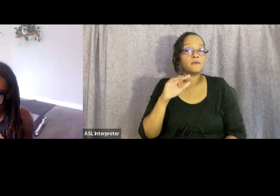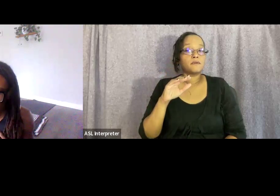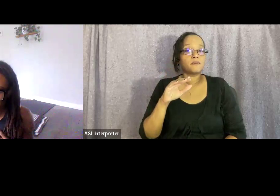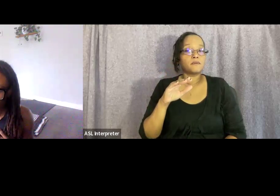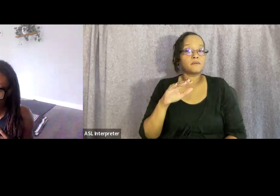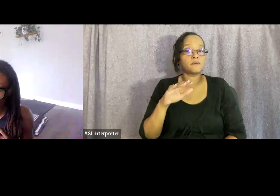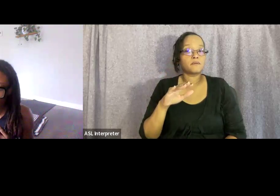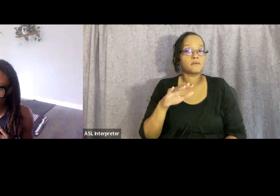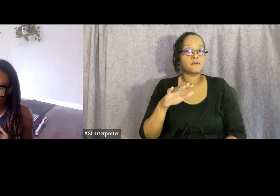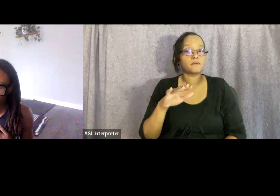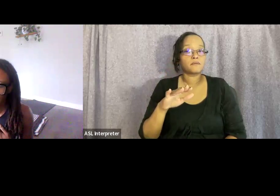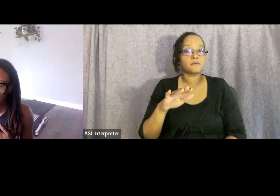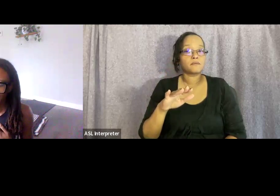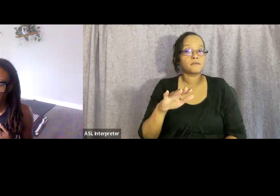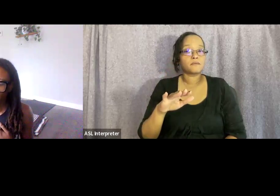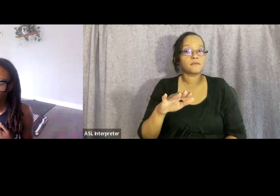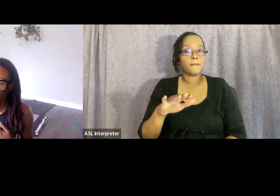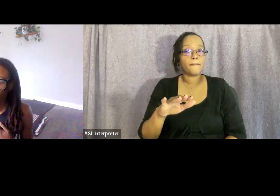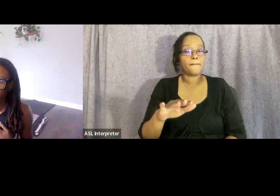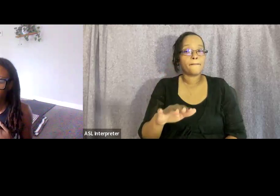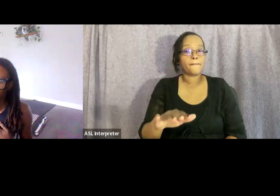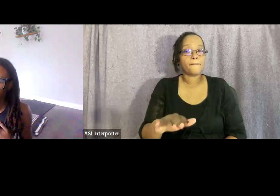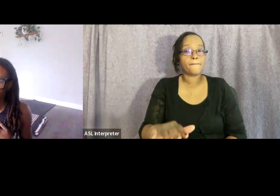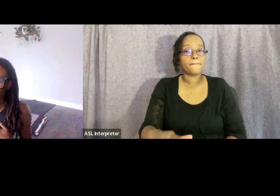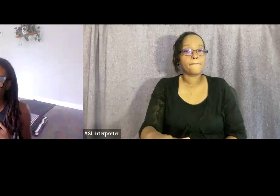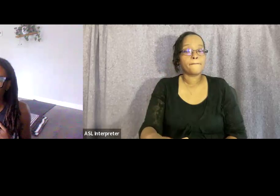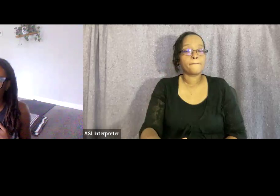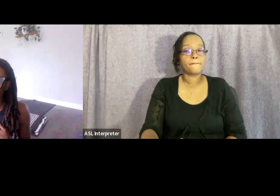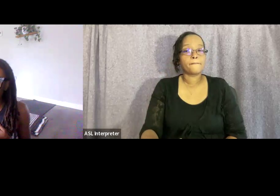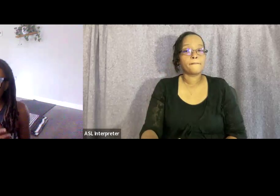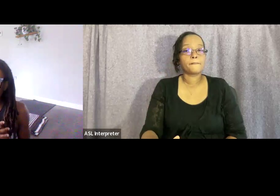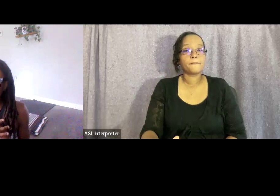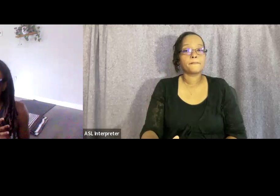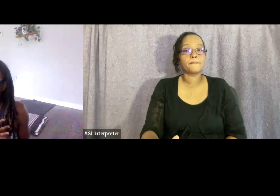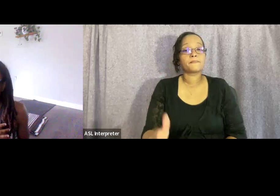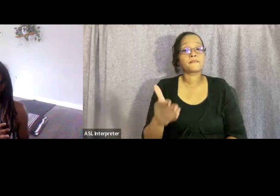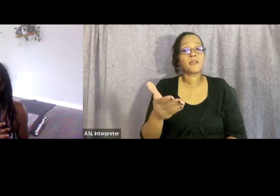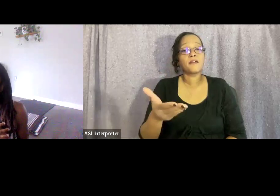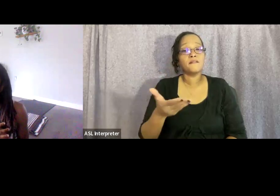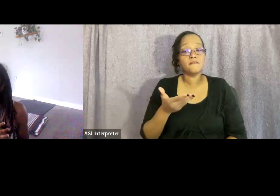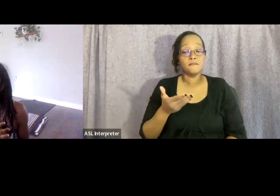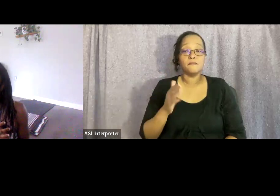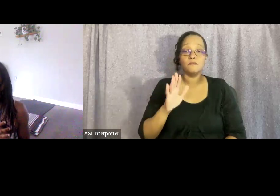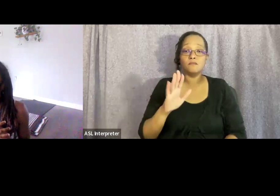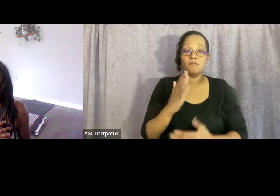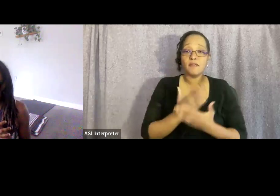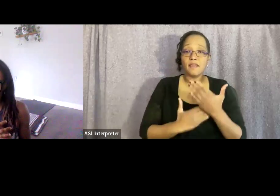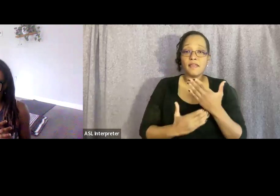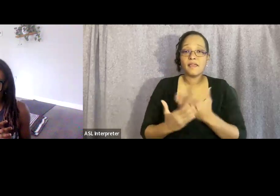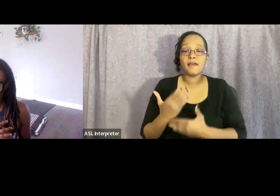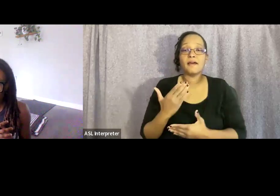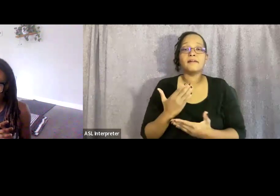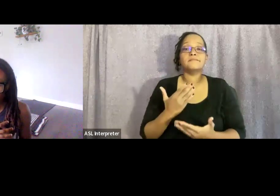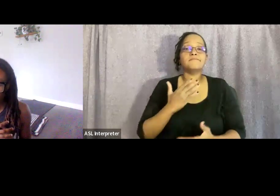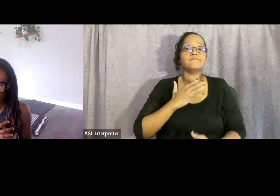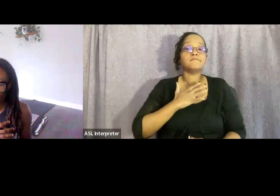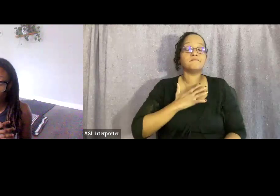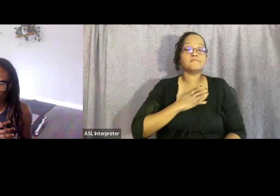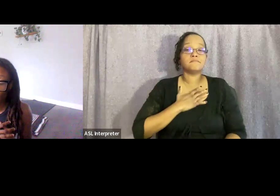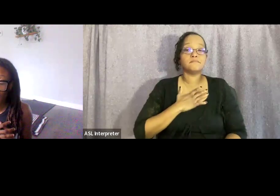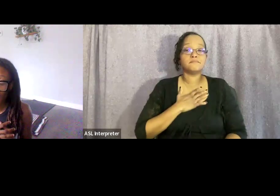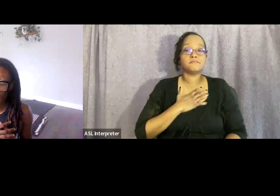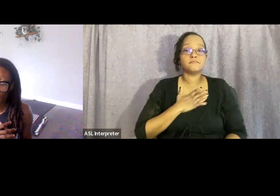I'll invite you to maybe you bring your hand, or hands, to your heart space, or what you perceive